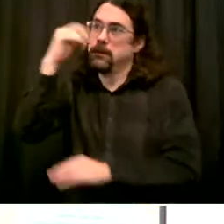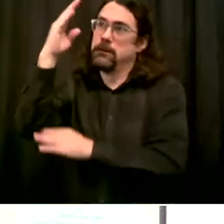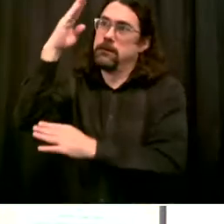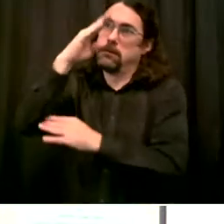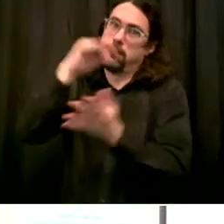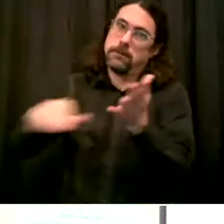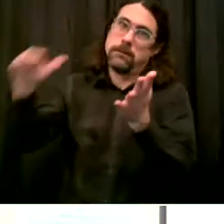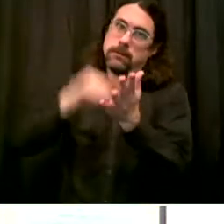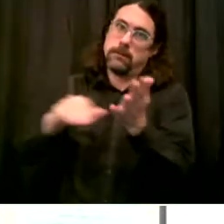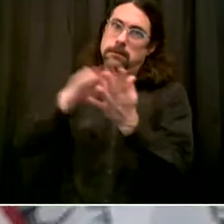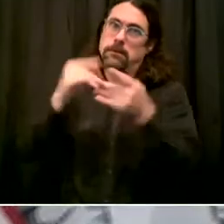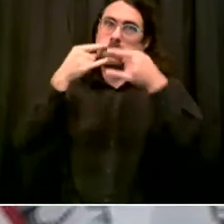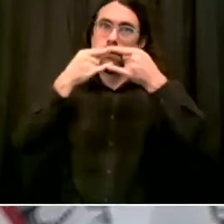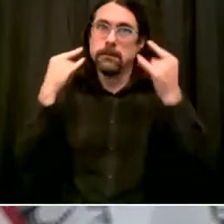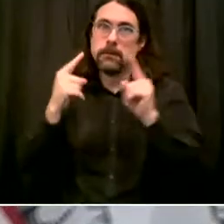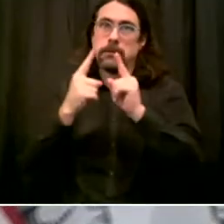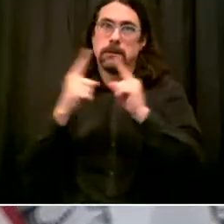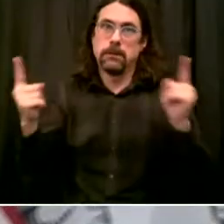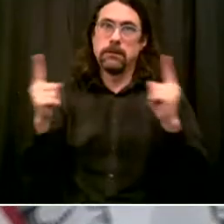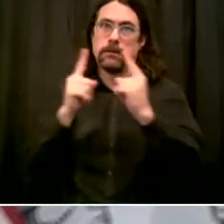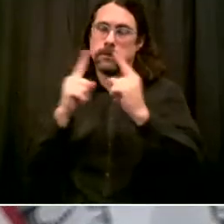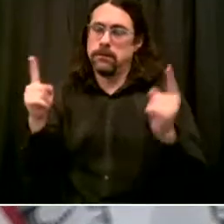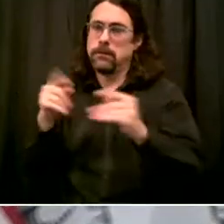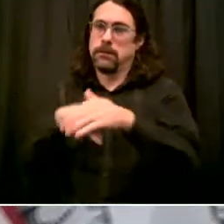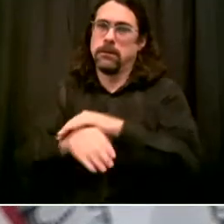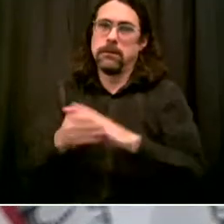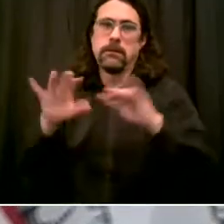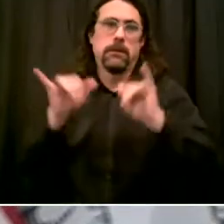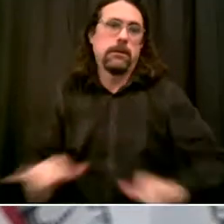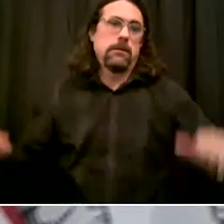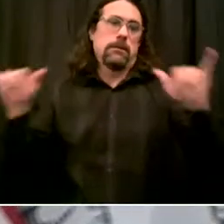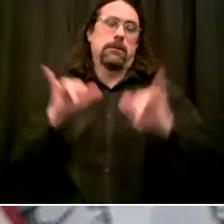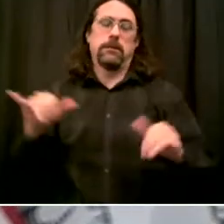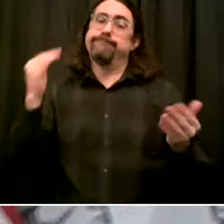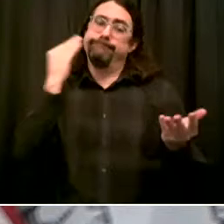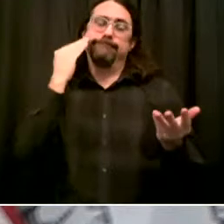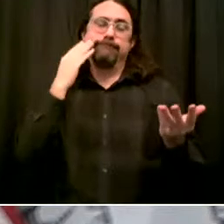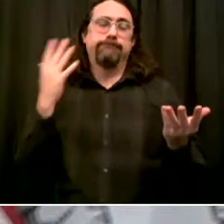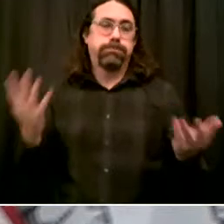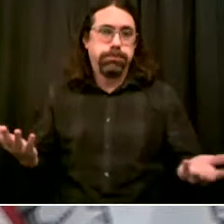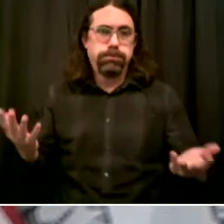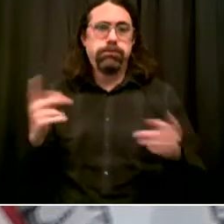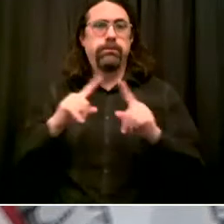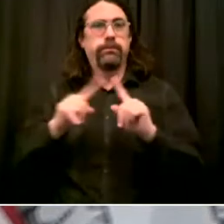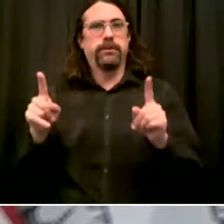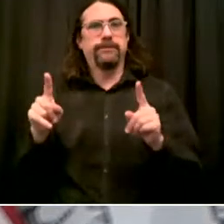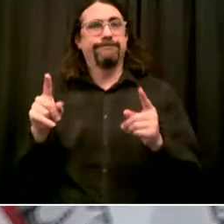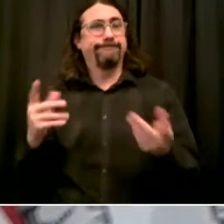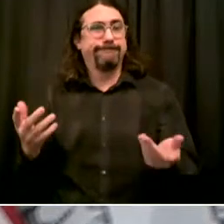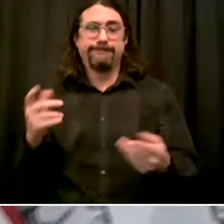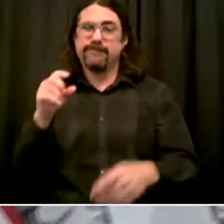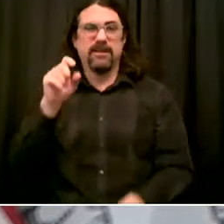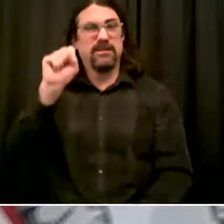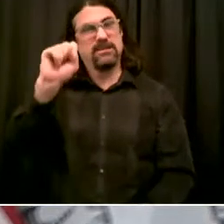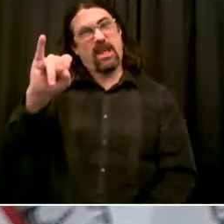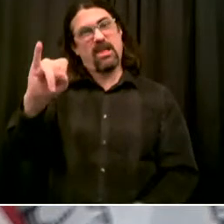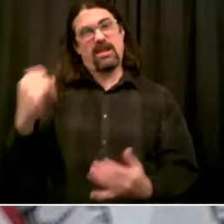ISLAND, IT IS IMPORTANT AND URURGENTGENT TO RECOMMIT. PAUL, GO AHEAD.